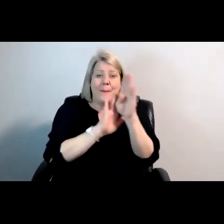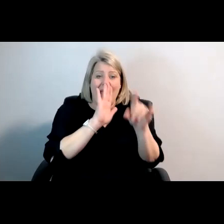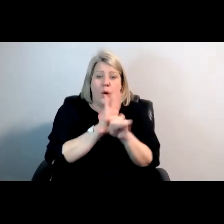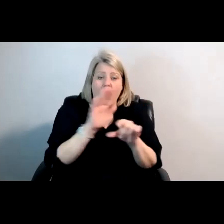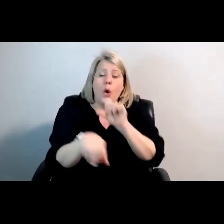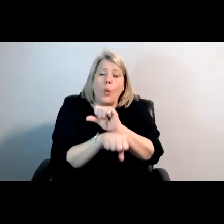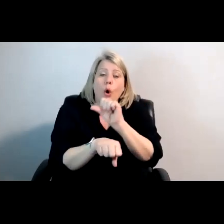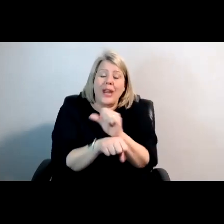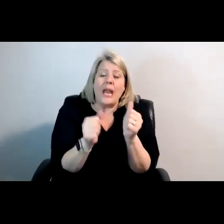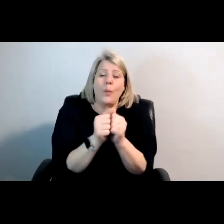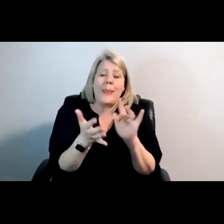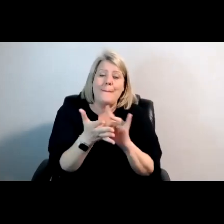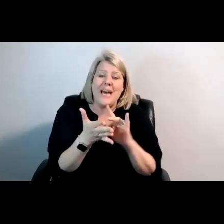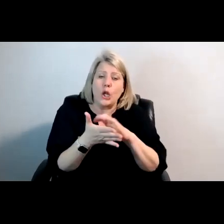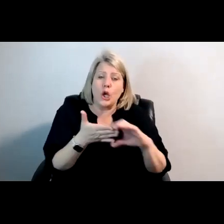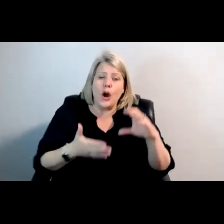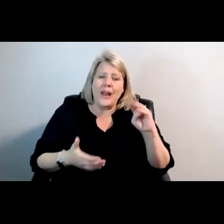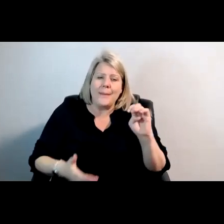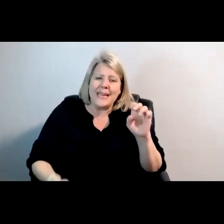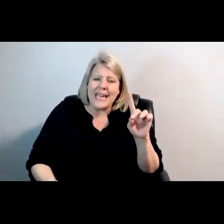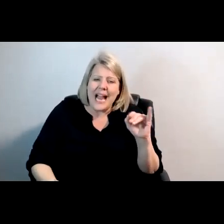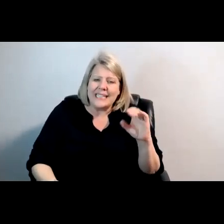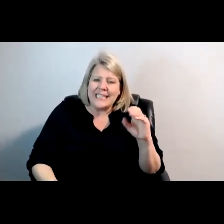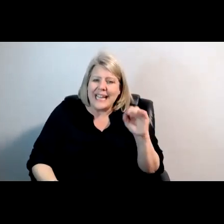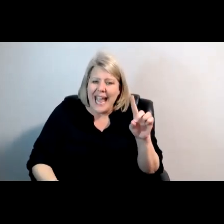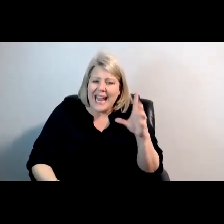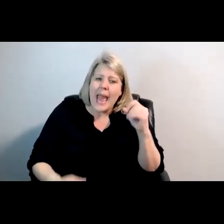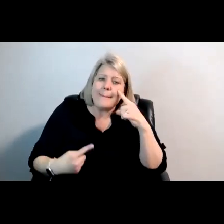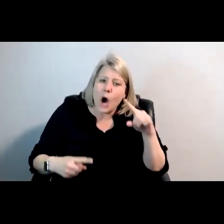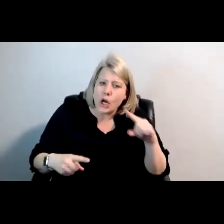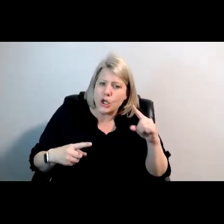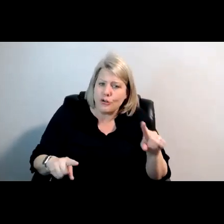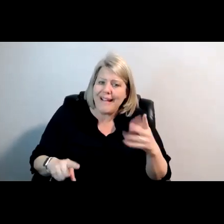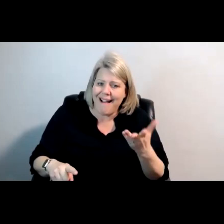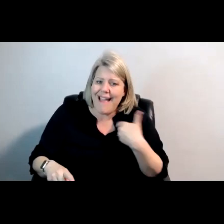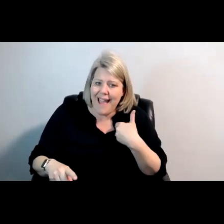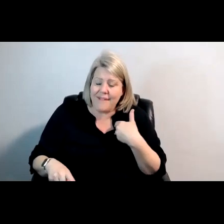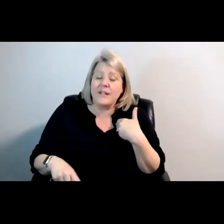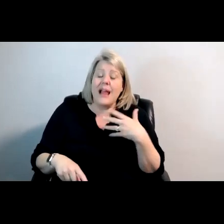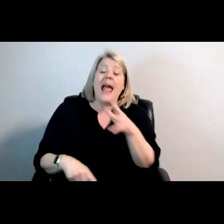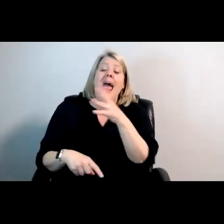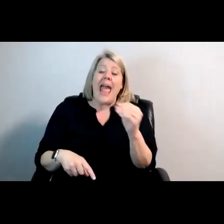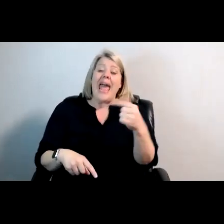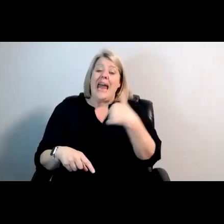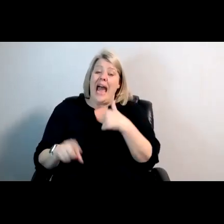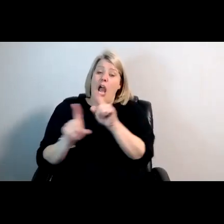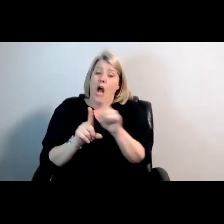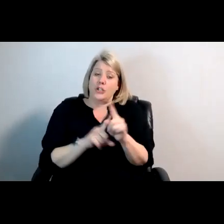in particular and monitoring and those sorts of things. But, and I do think this question relates back